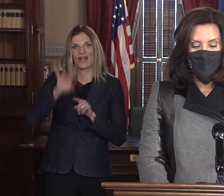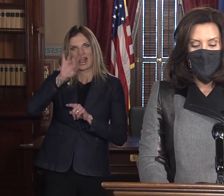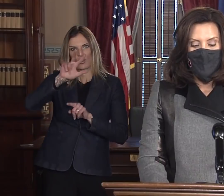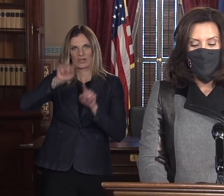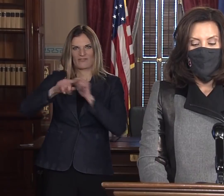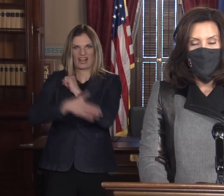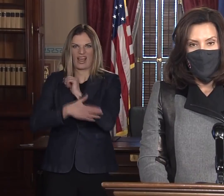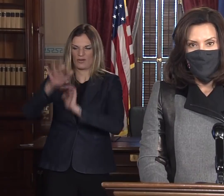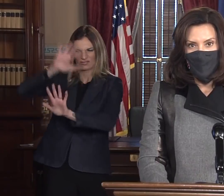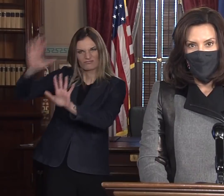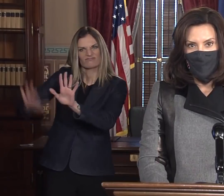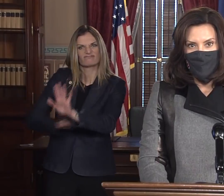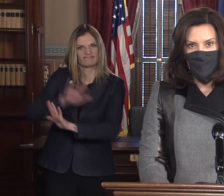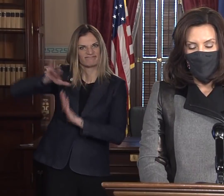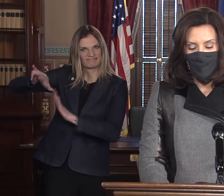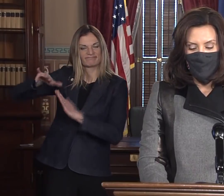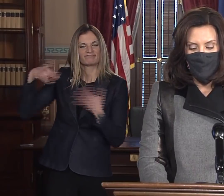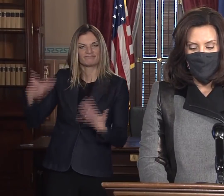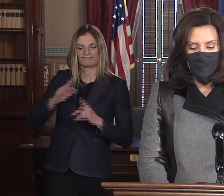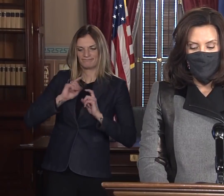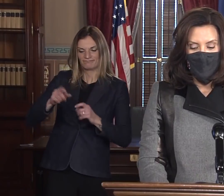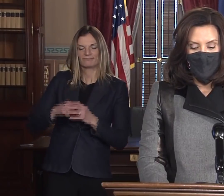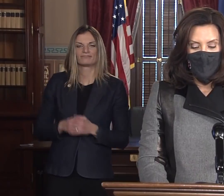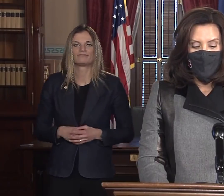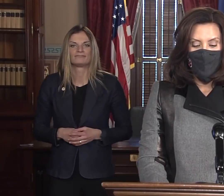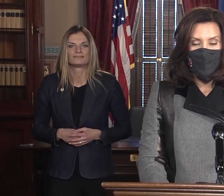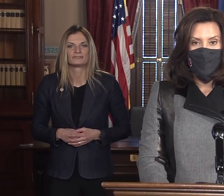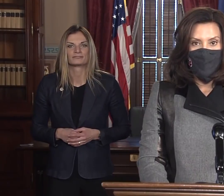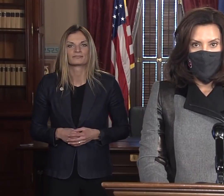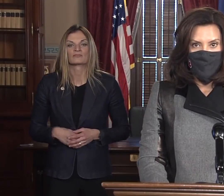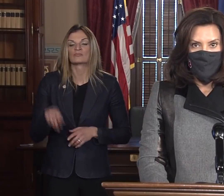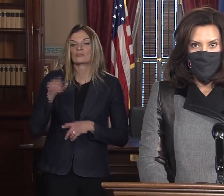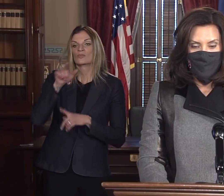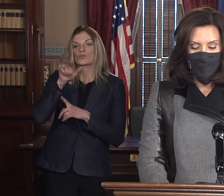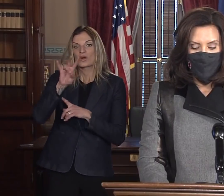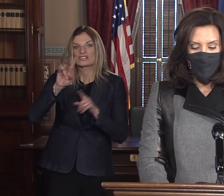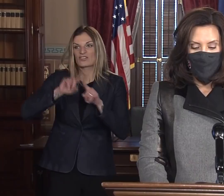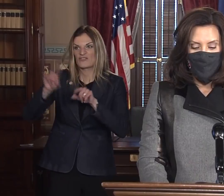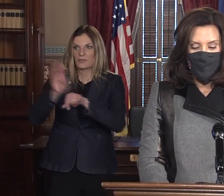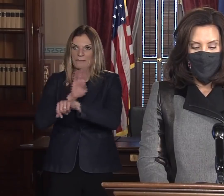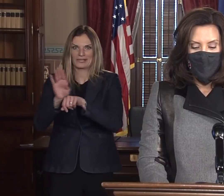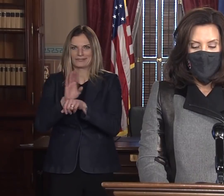RELIEF PROGRAM AWARDED $10 MILLION IN GRANTINGS AND $10 MILLION IN LOANS.